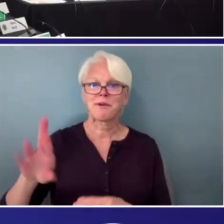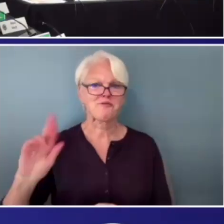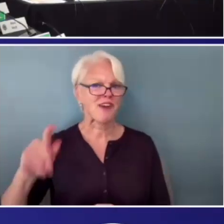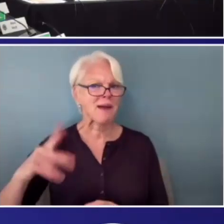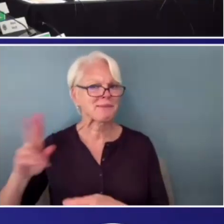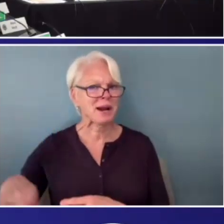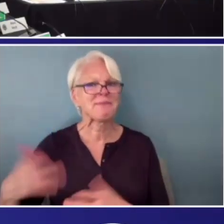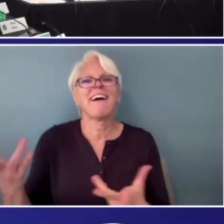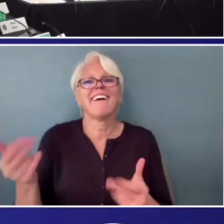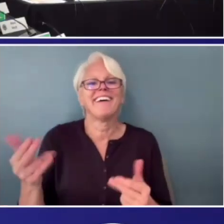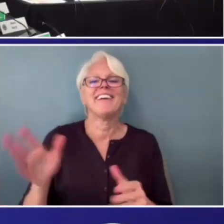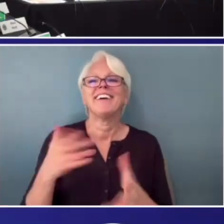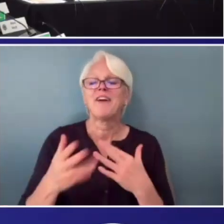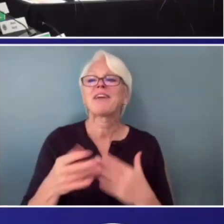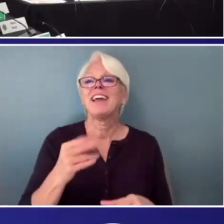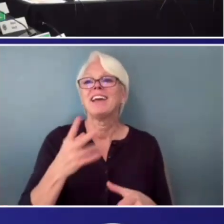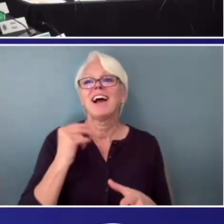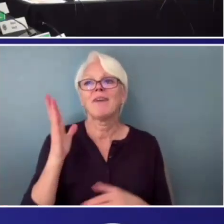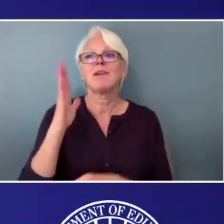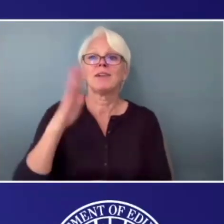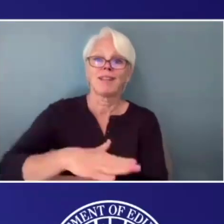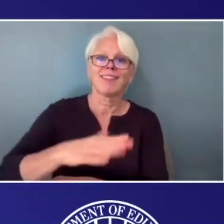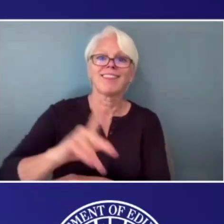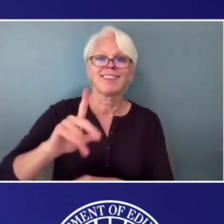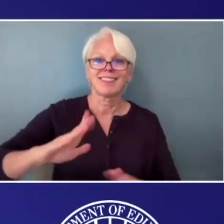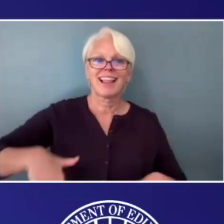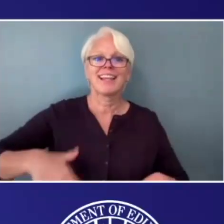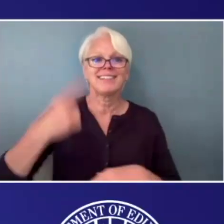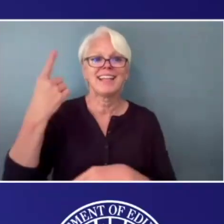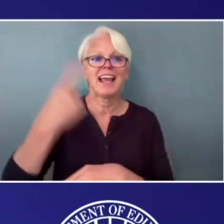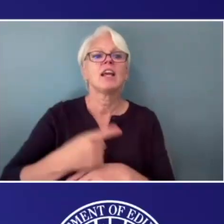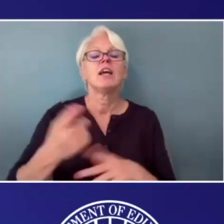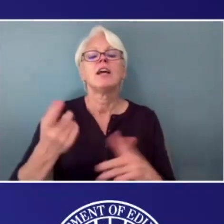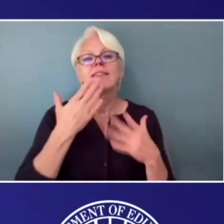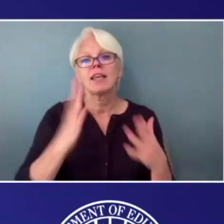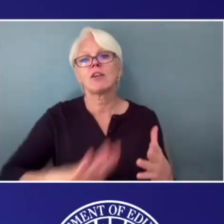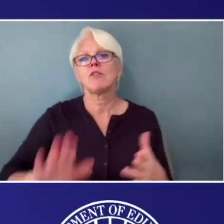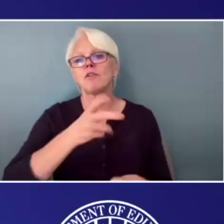guys so much for all the hard work that you have exercised today.